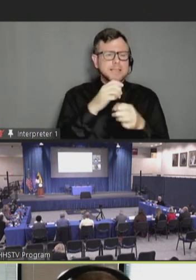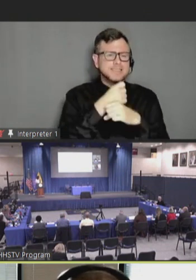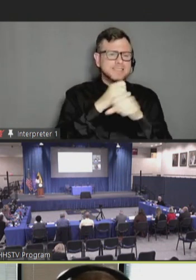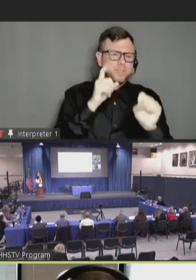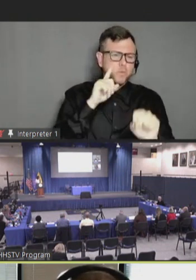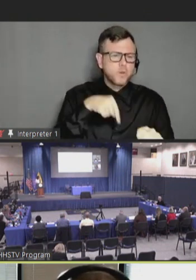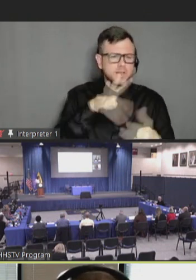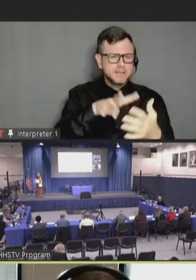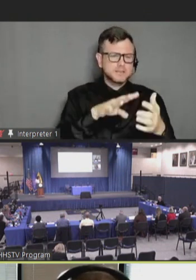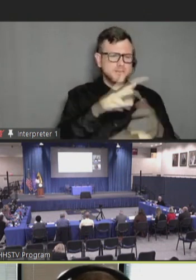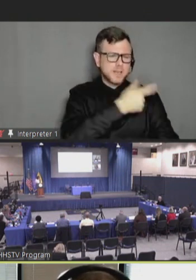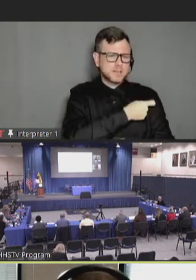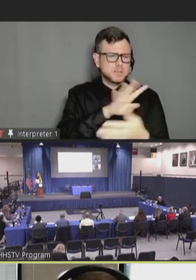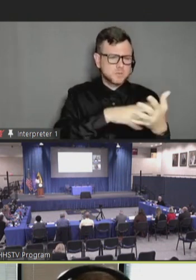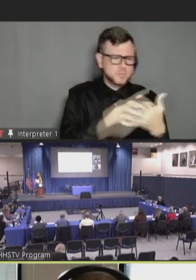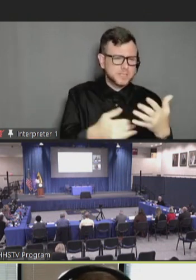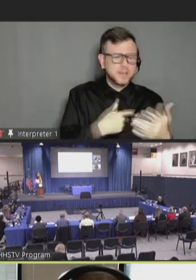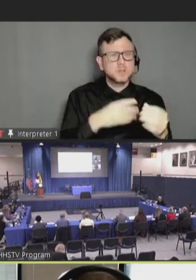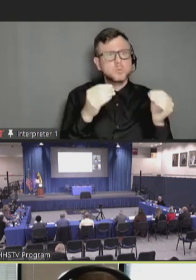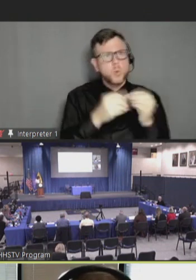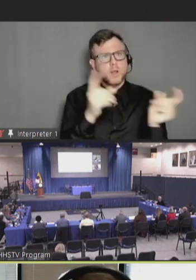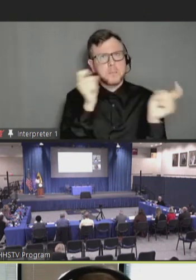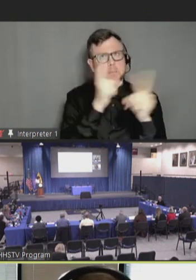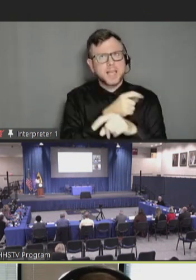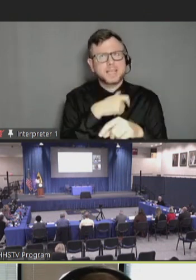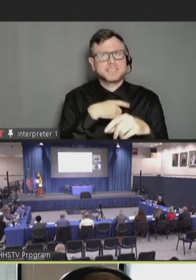complex or more complex to actually then communicate those findings.